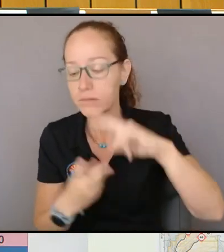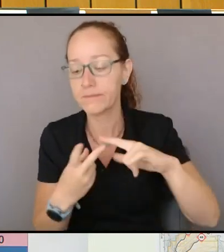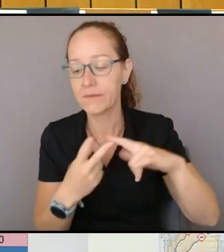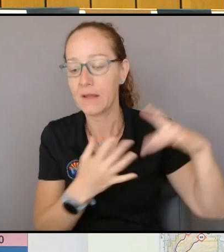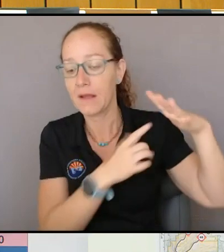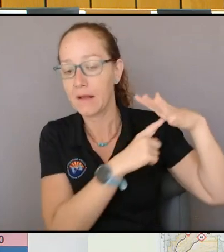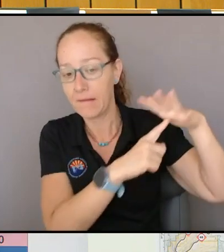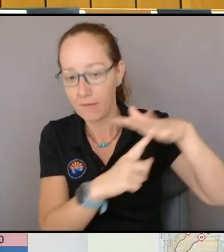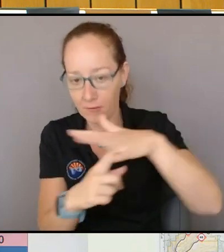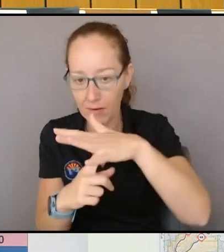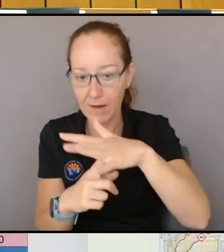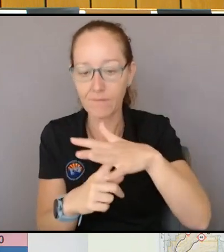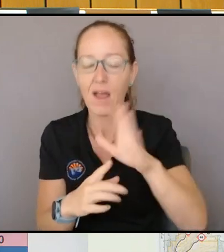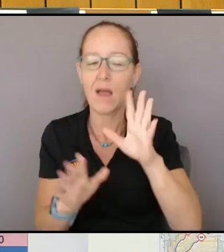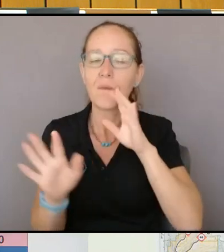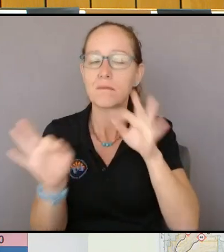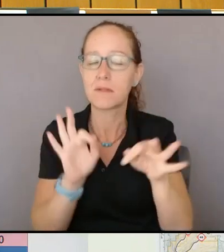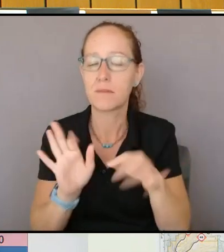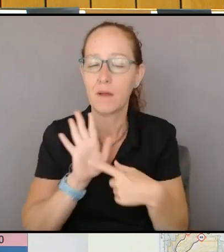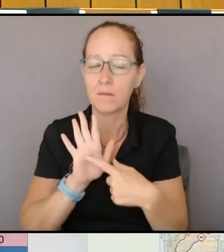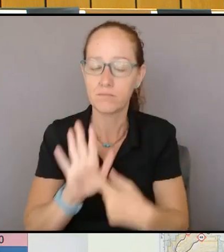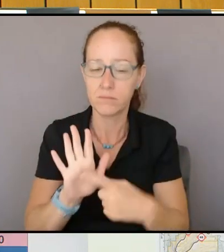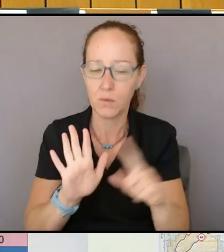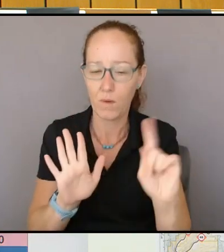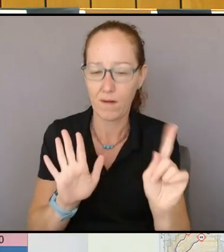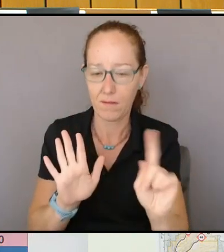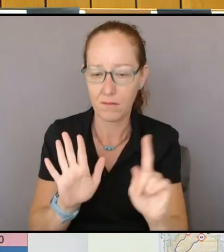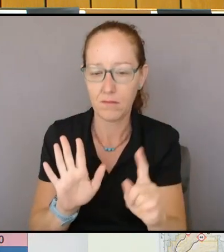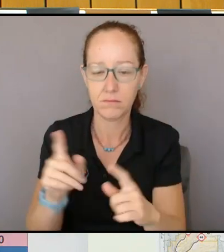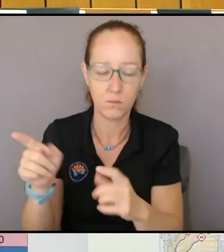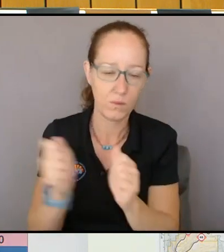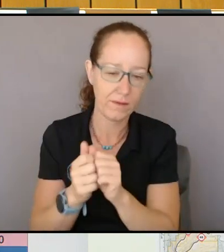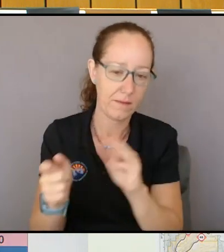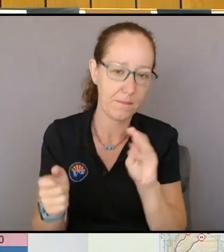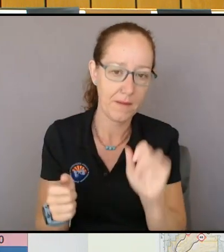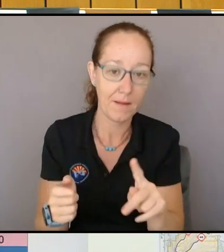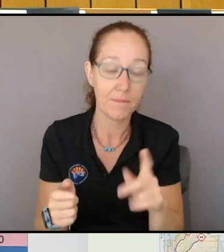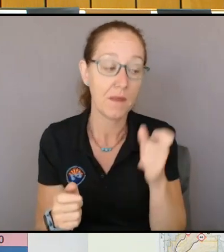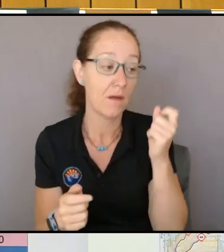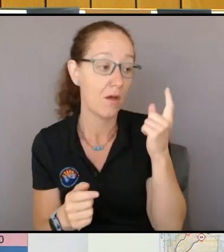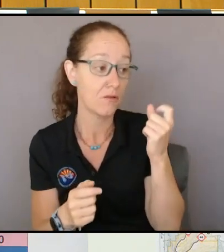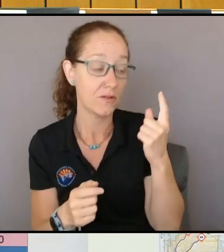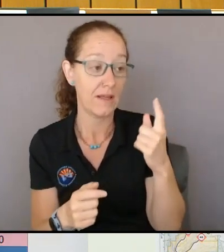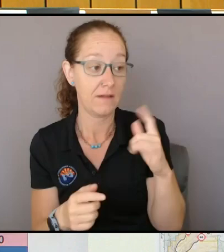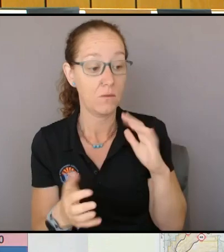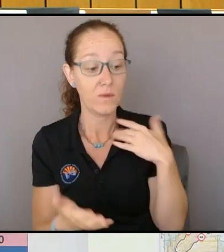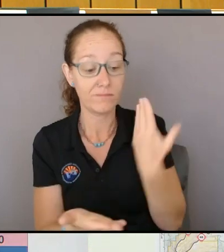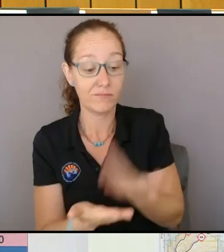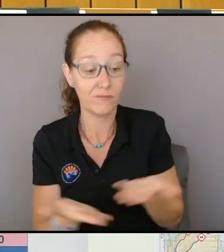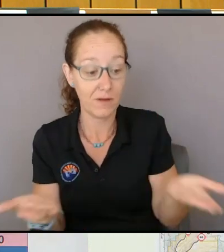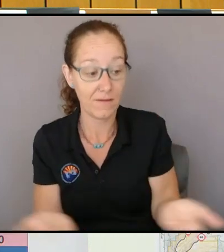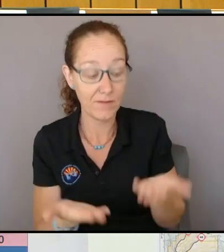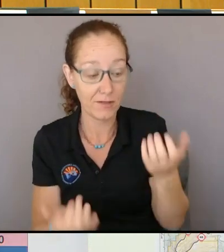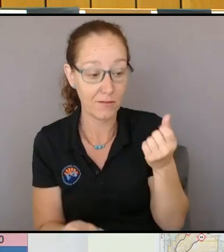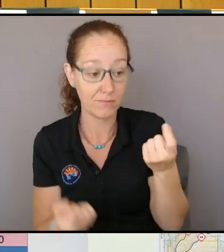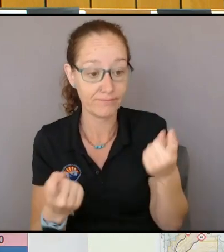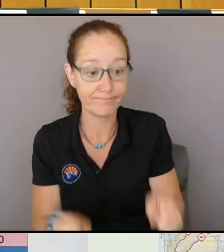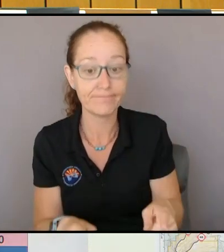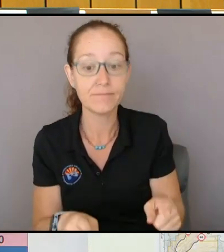this incident, we adjusted our briefing schedules in recognition of the fact that we are getting many high wind